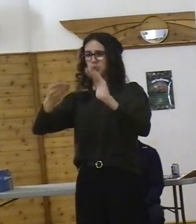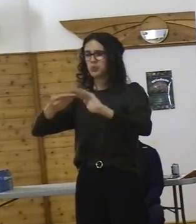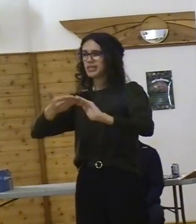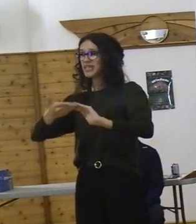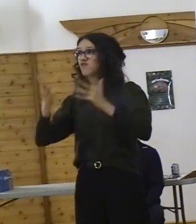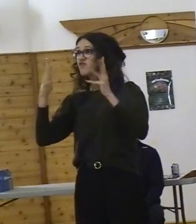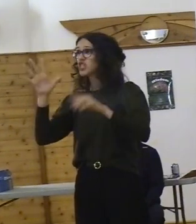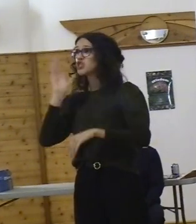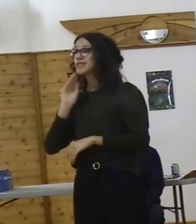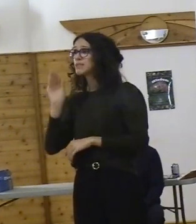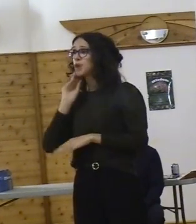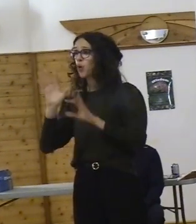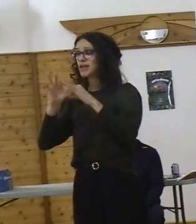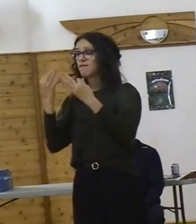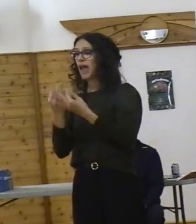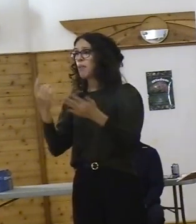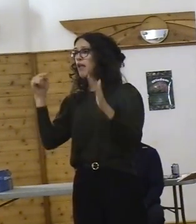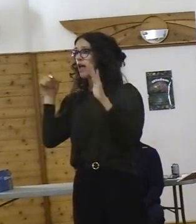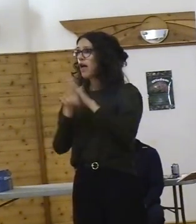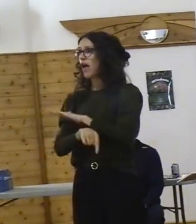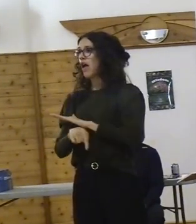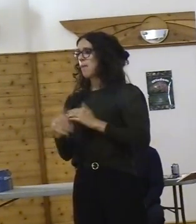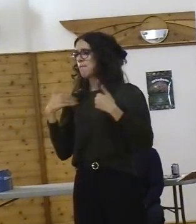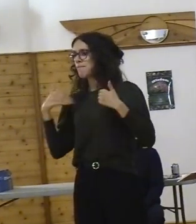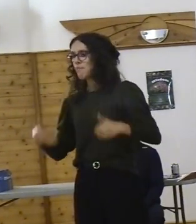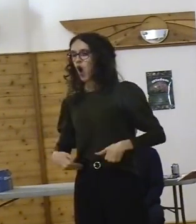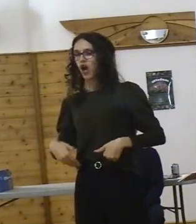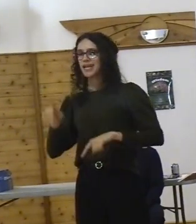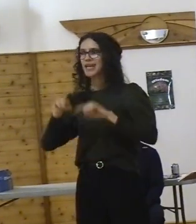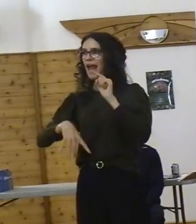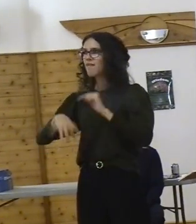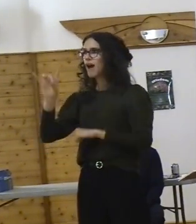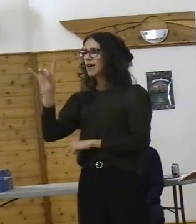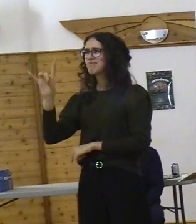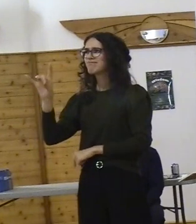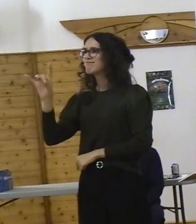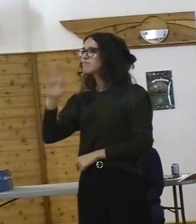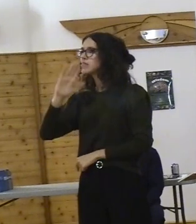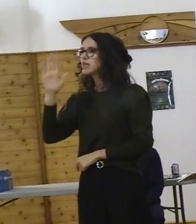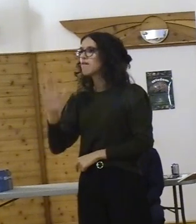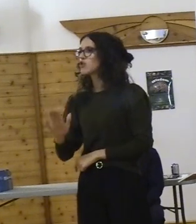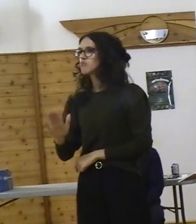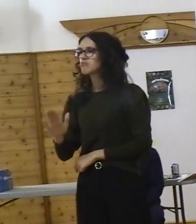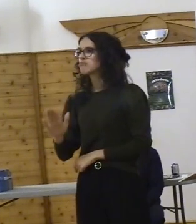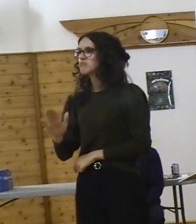And they were getting grants and grants.